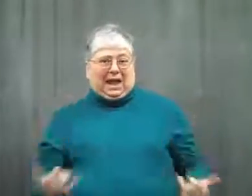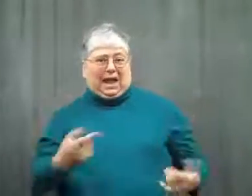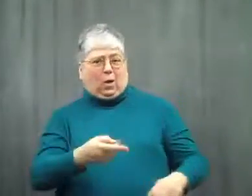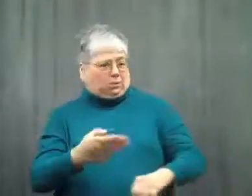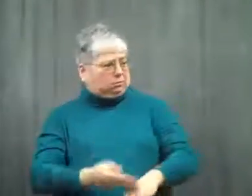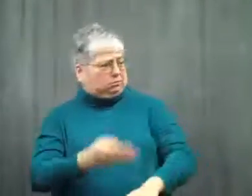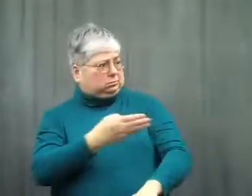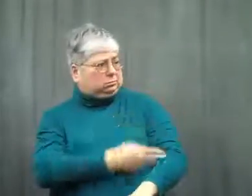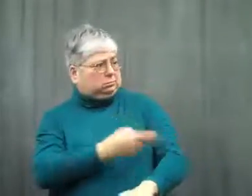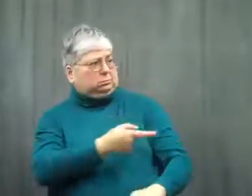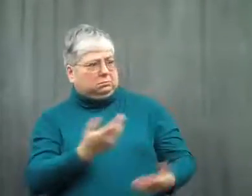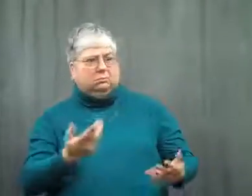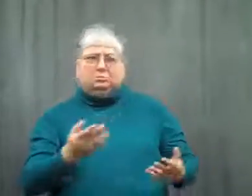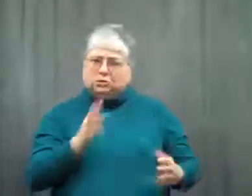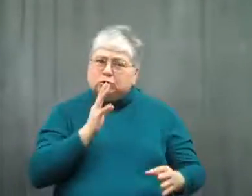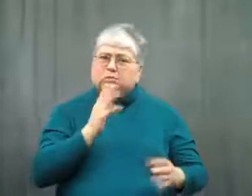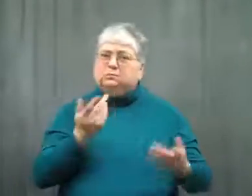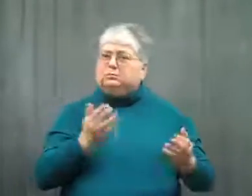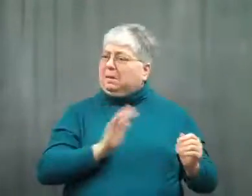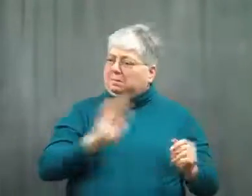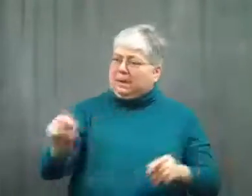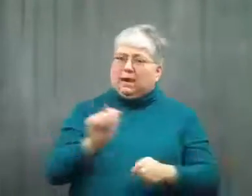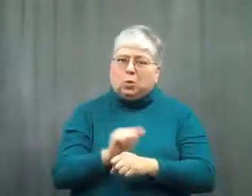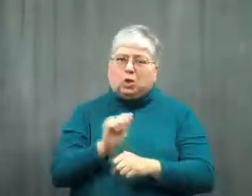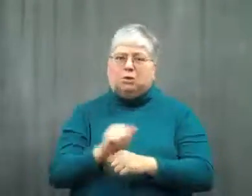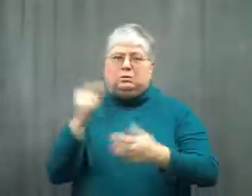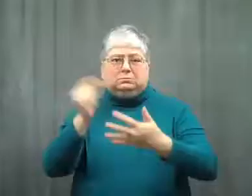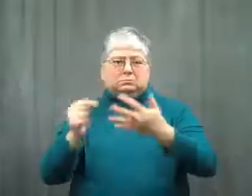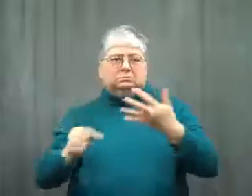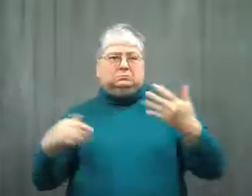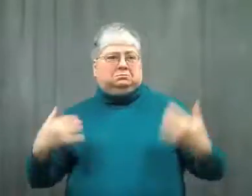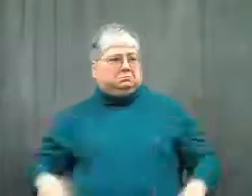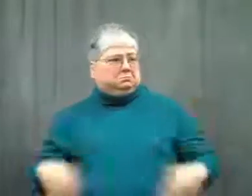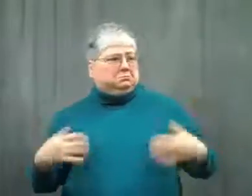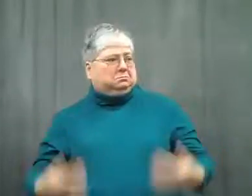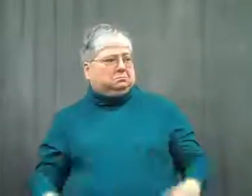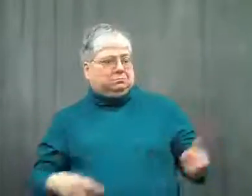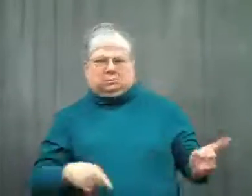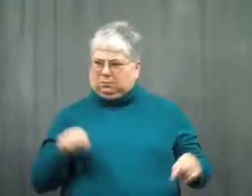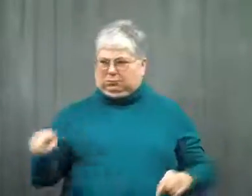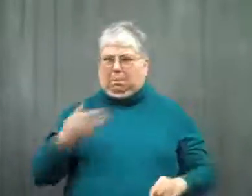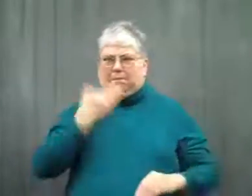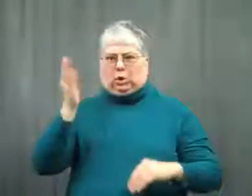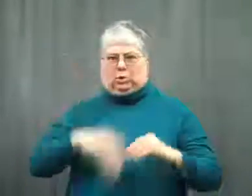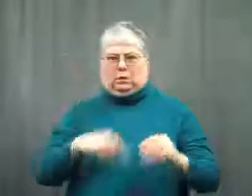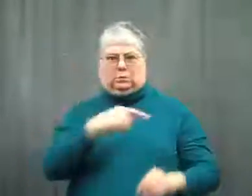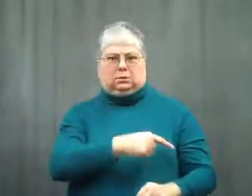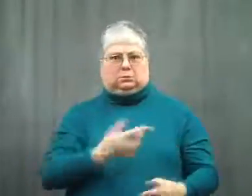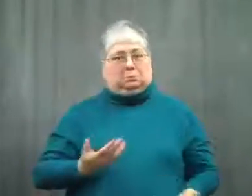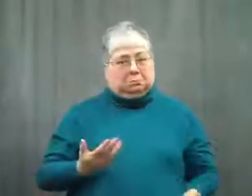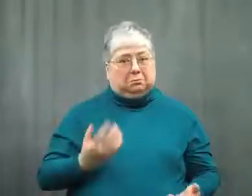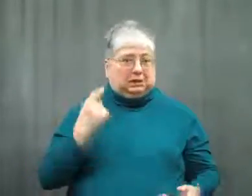He is doing well now, talking, back to work, and living. Giffords is responding better than he did, so it sounds good for her.